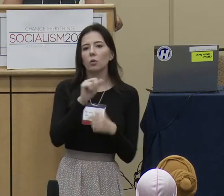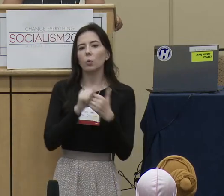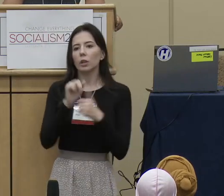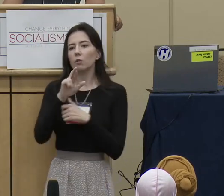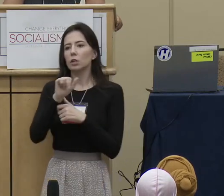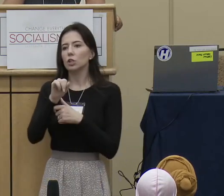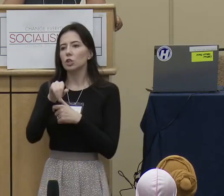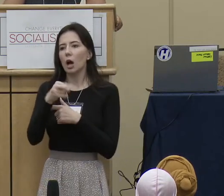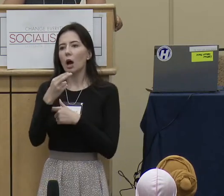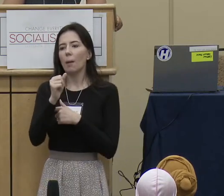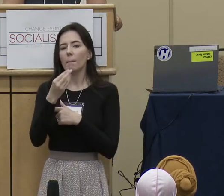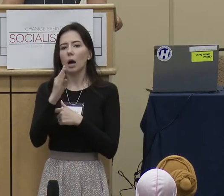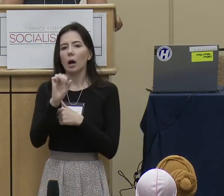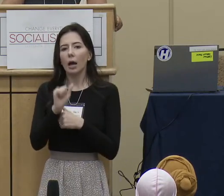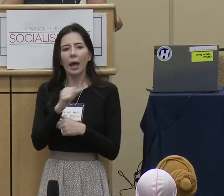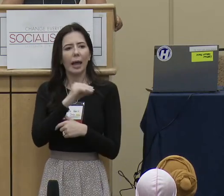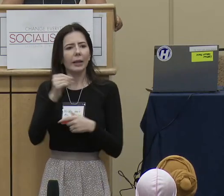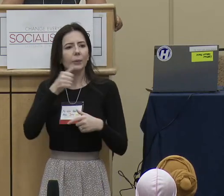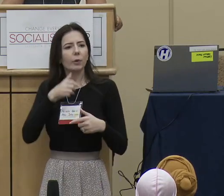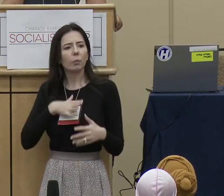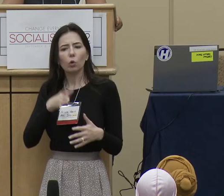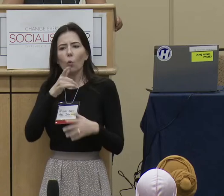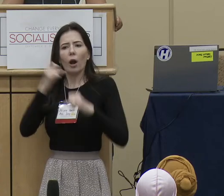happening in northern Syria with the movement and women who